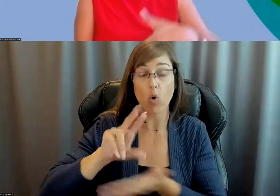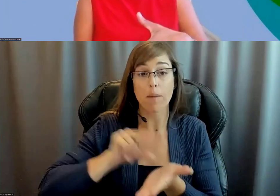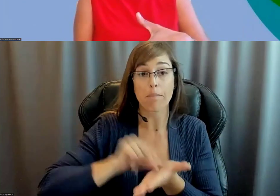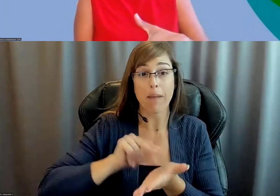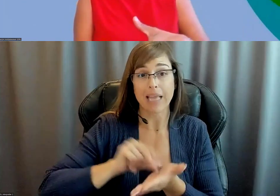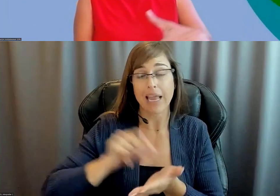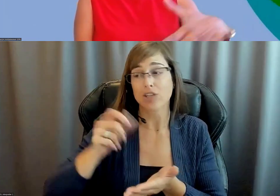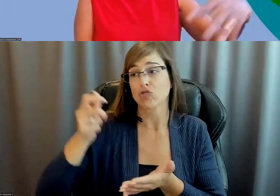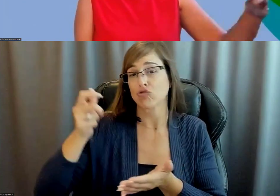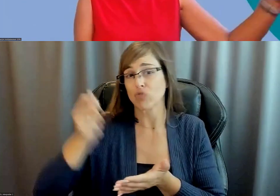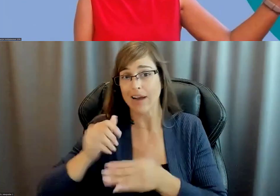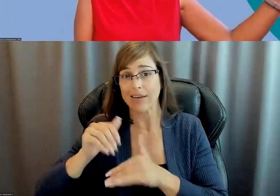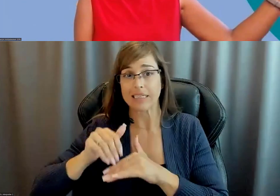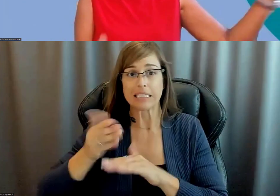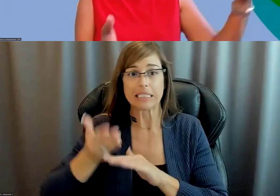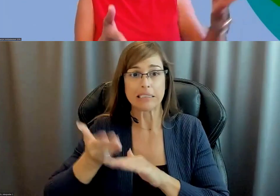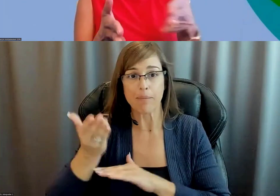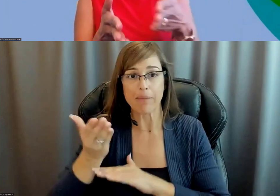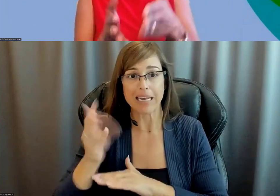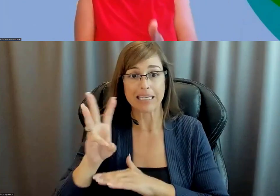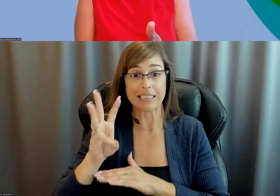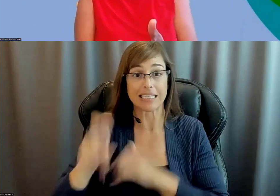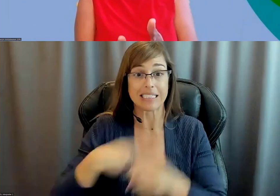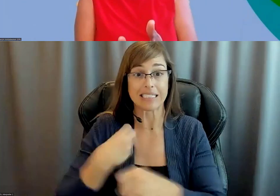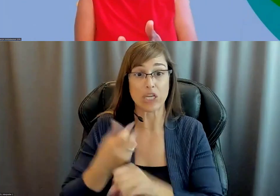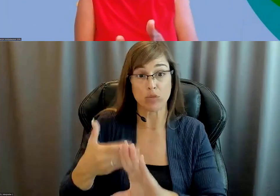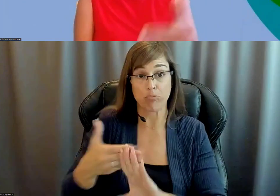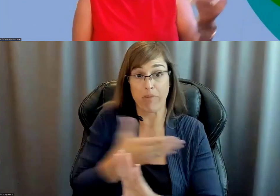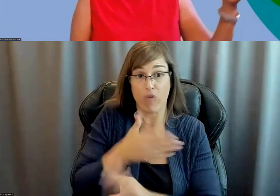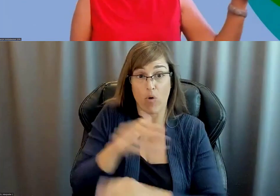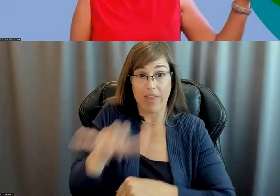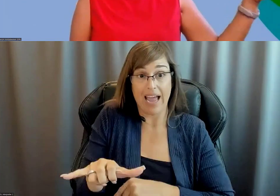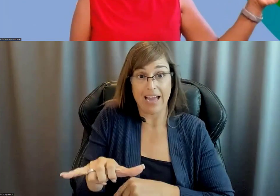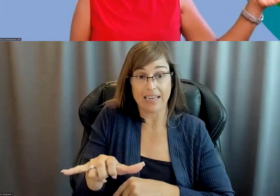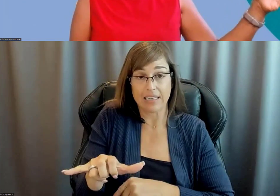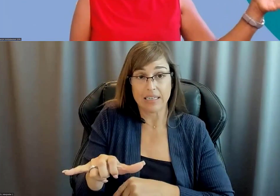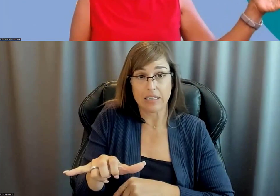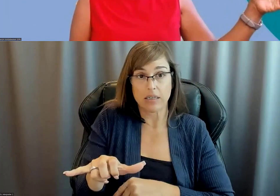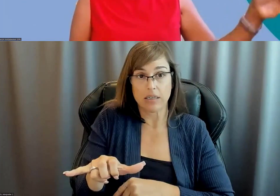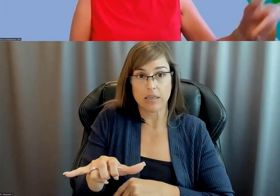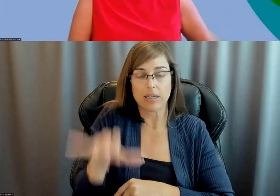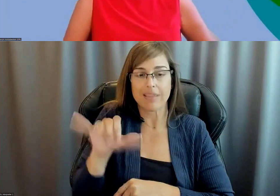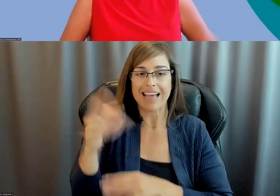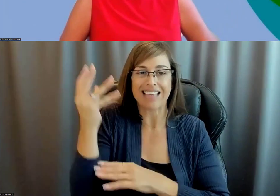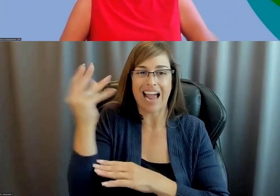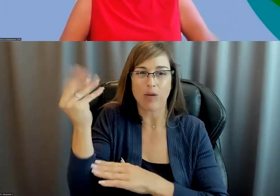that was submitted 6 years before that date of allegation, that's outside jursidictional limits.